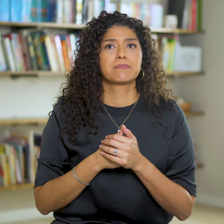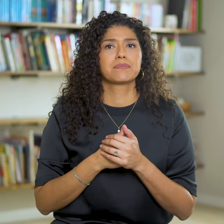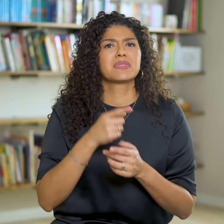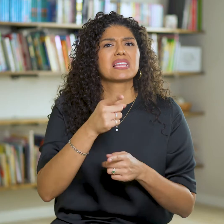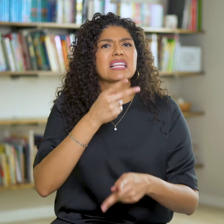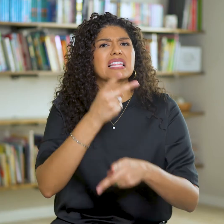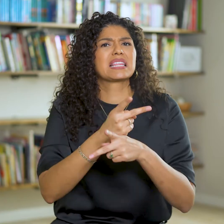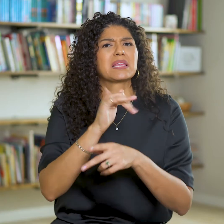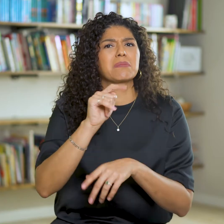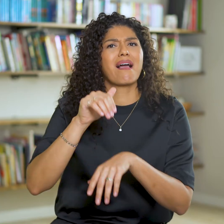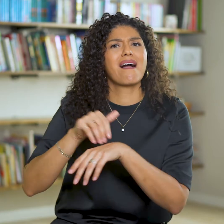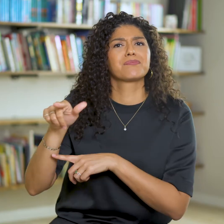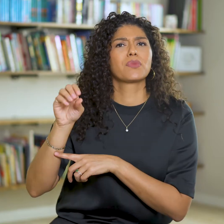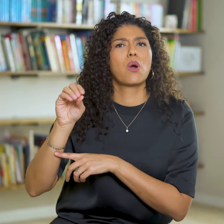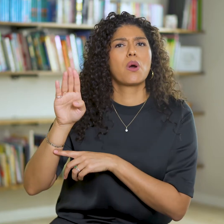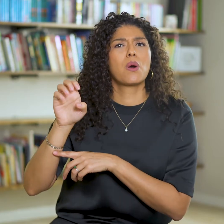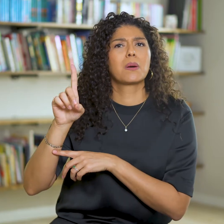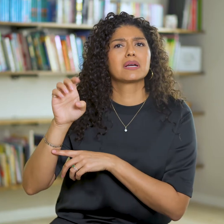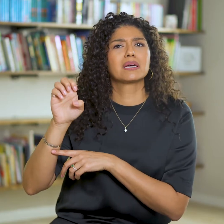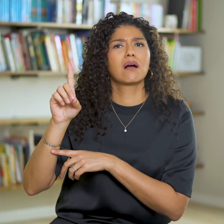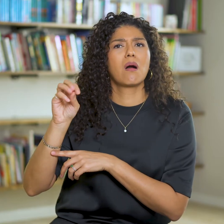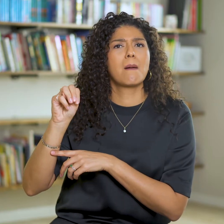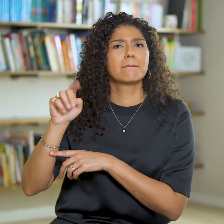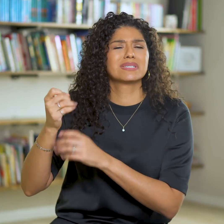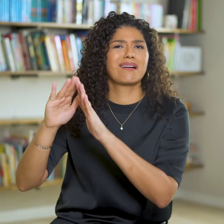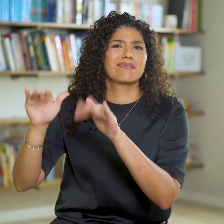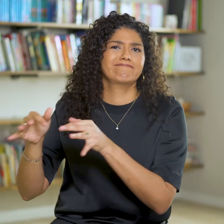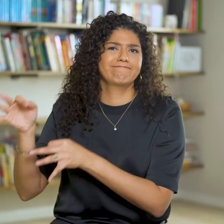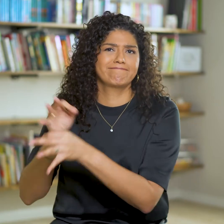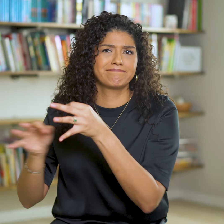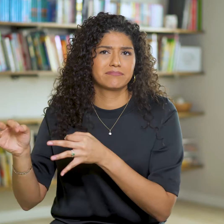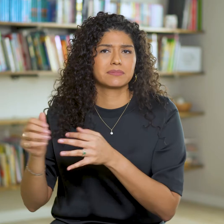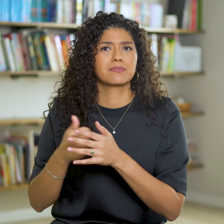He keeps it at the house of Obed-edom instead.